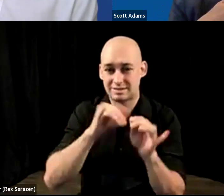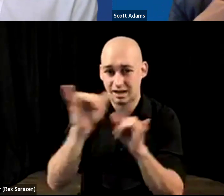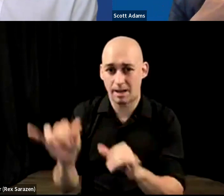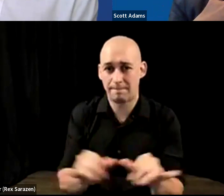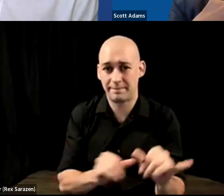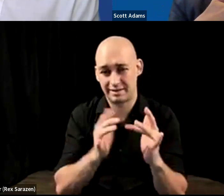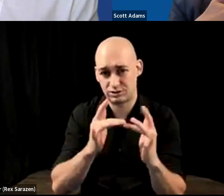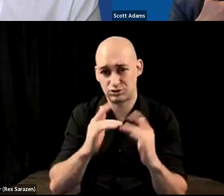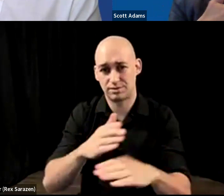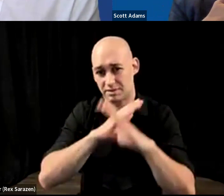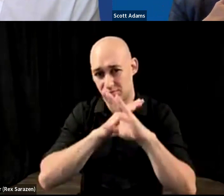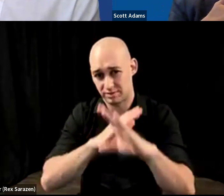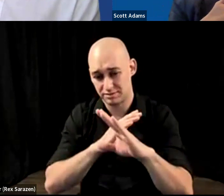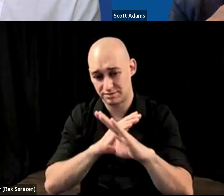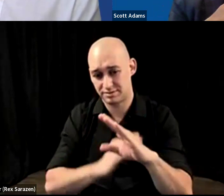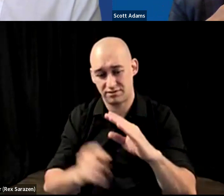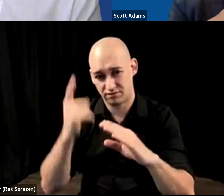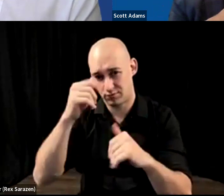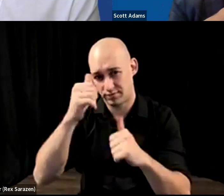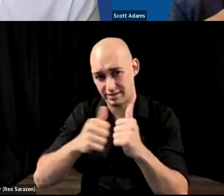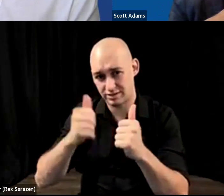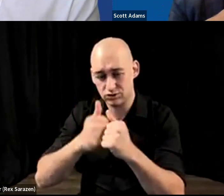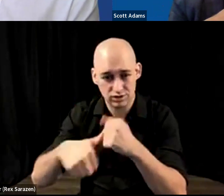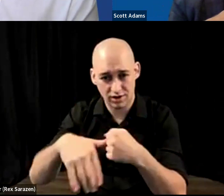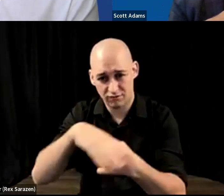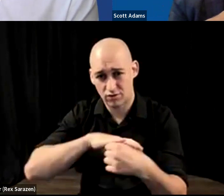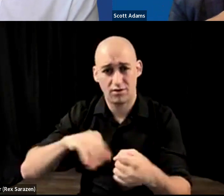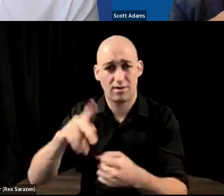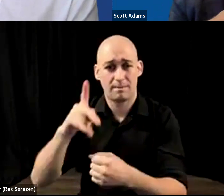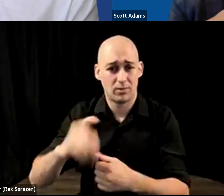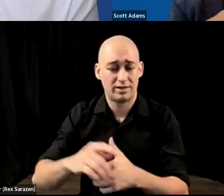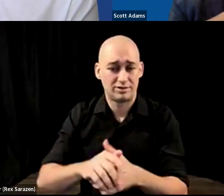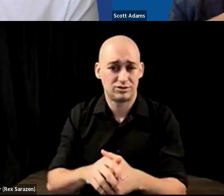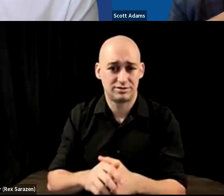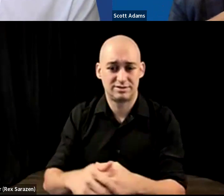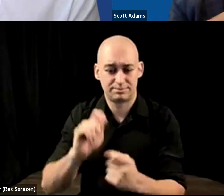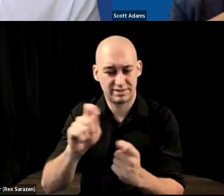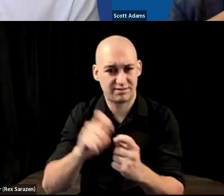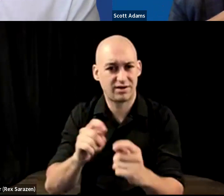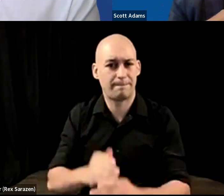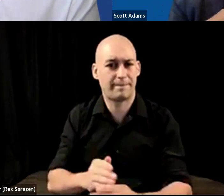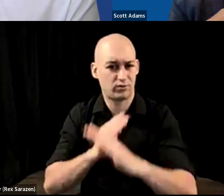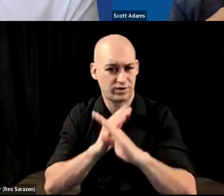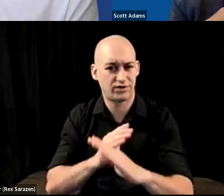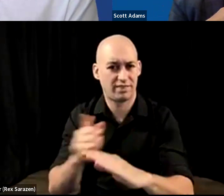but for each of the covered populations, they're very specific barriers that they face and there